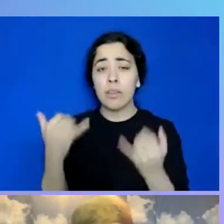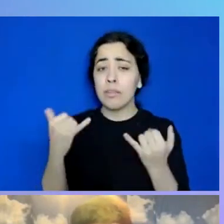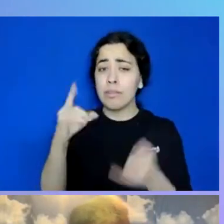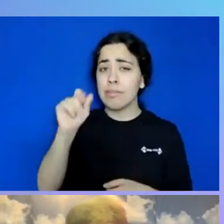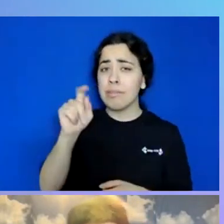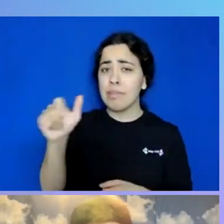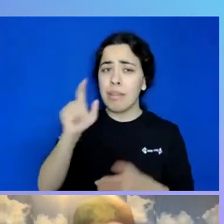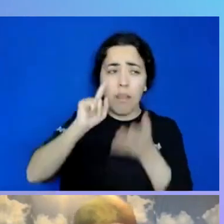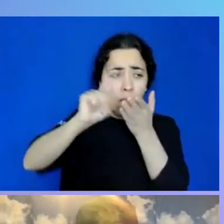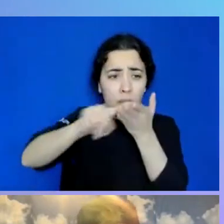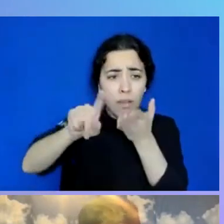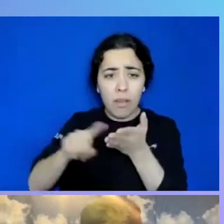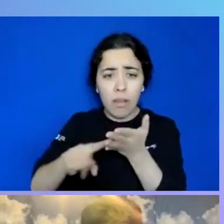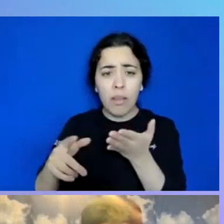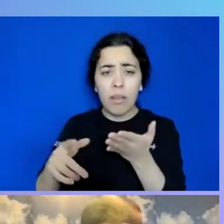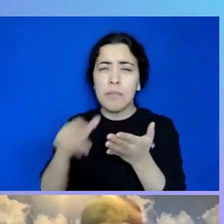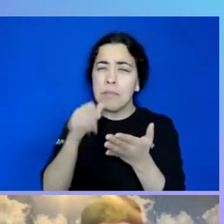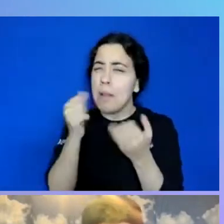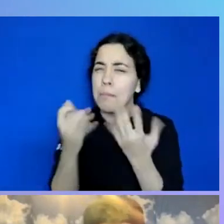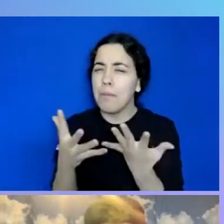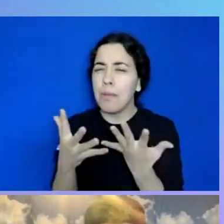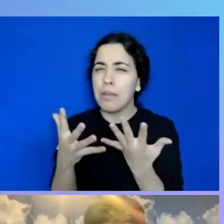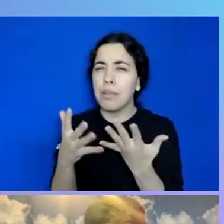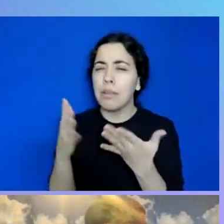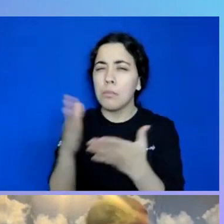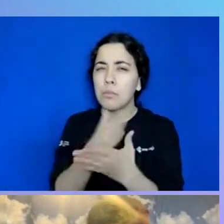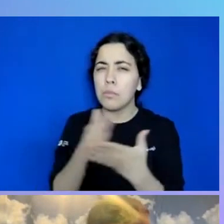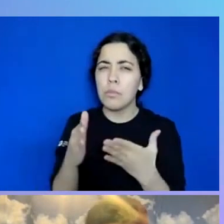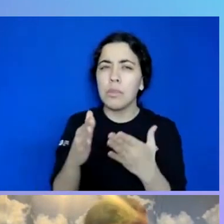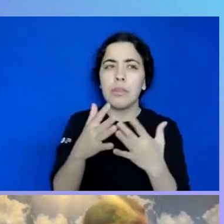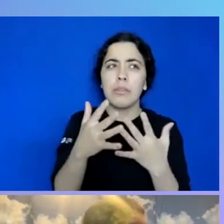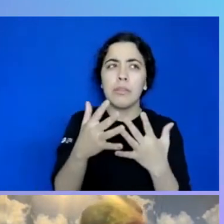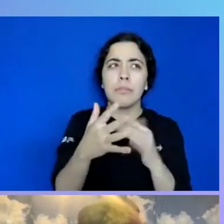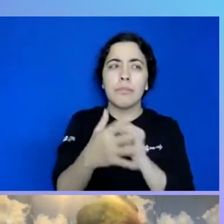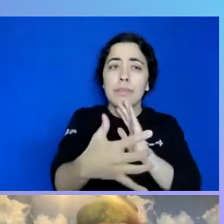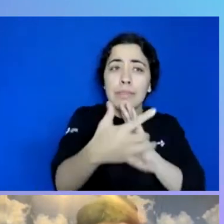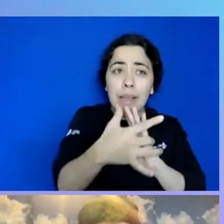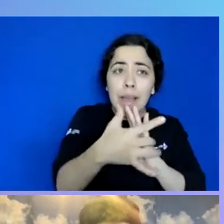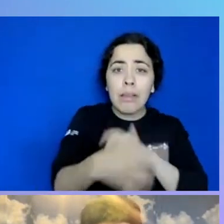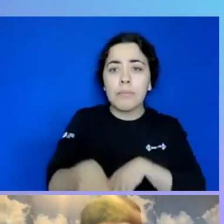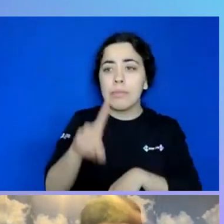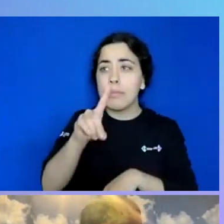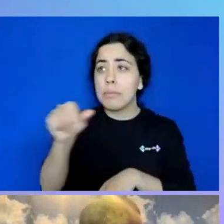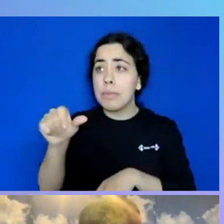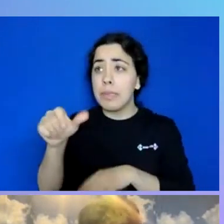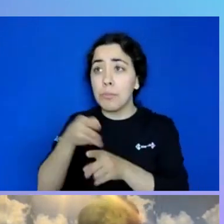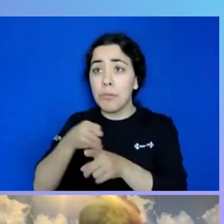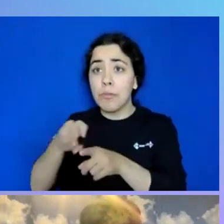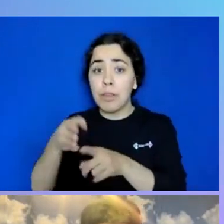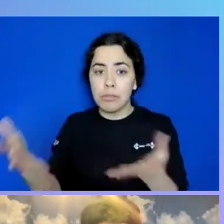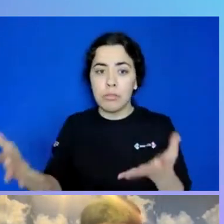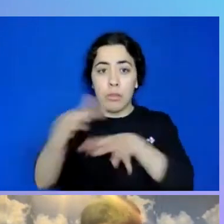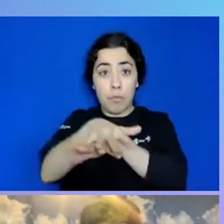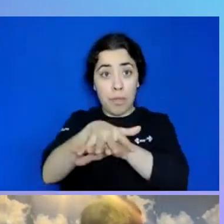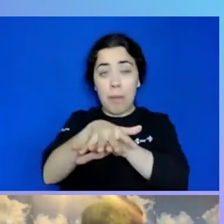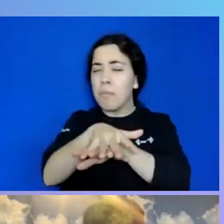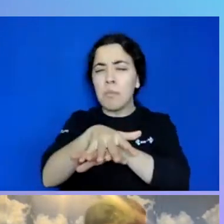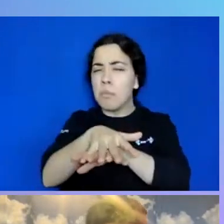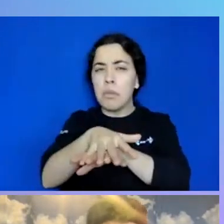between tech, disability professions is, uh, explicit, but we do have data from from